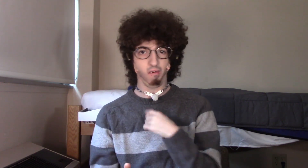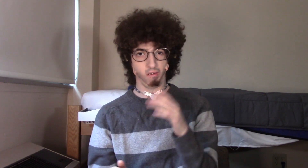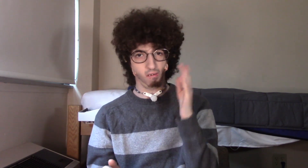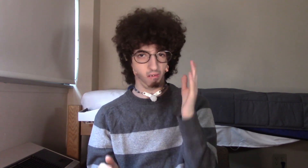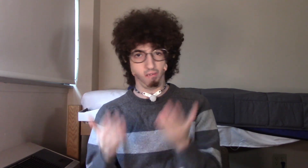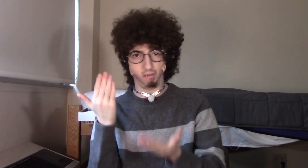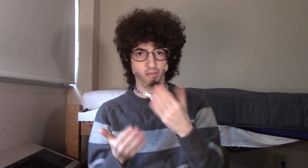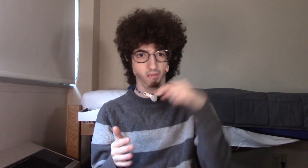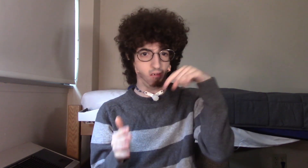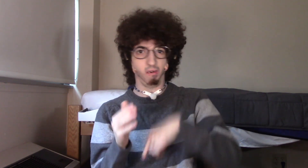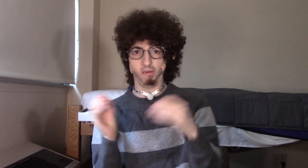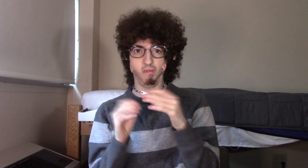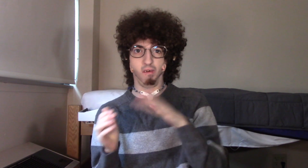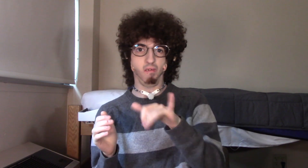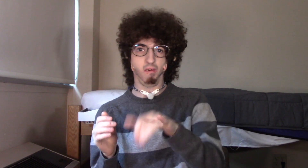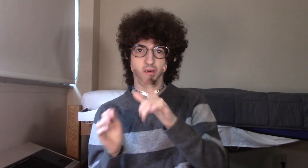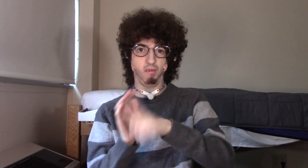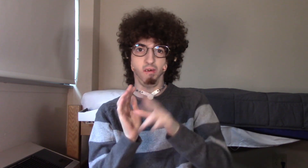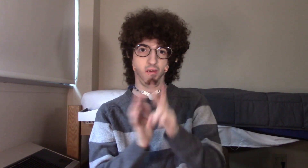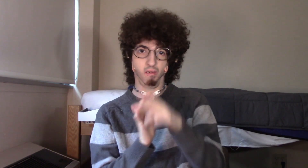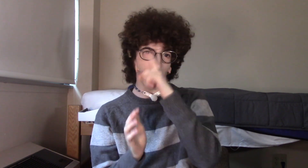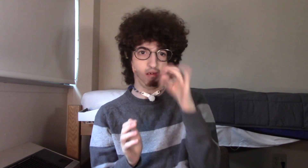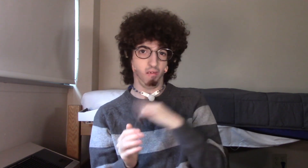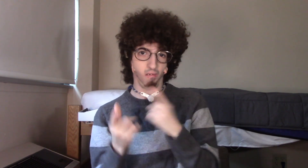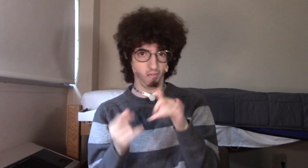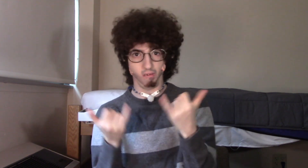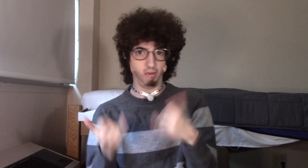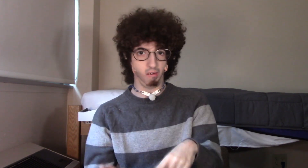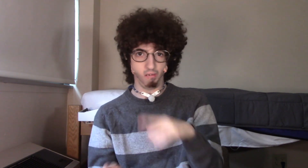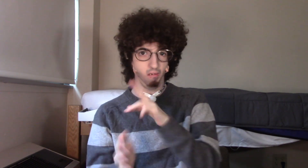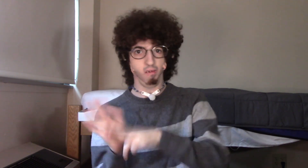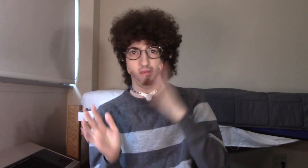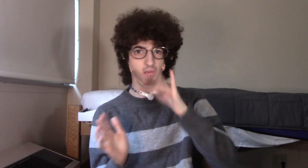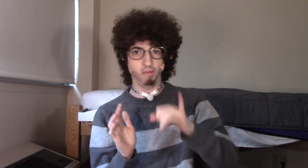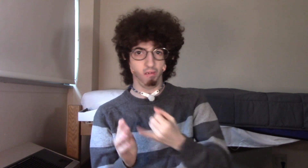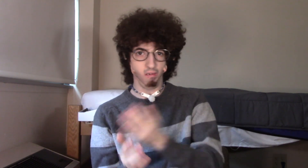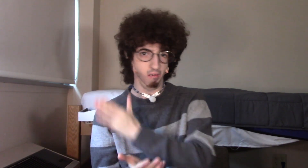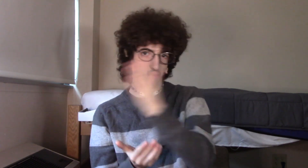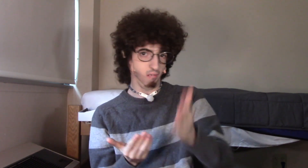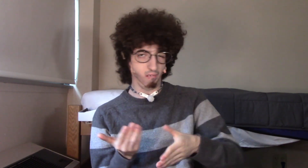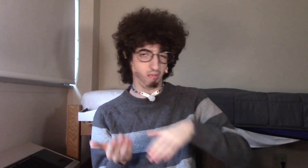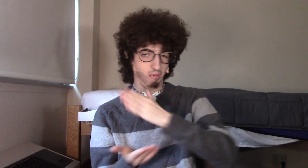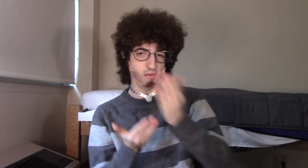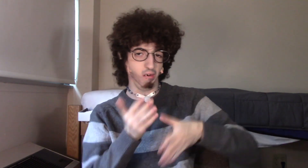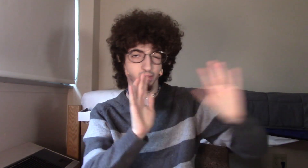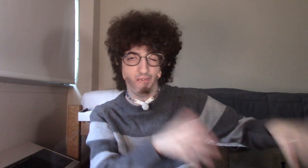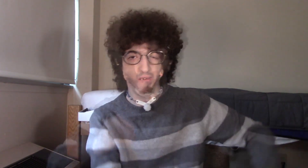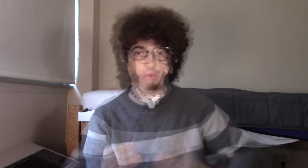I will probably dive more into that in a later video because if I do that now this video will never end